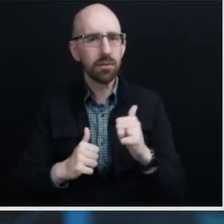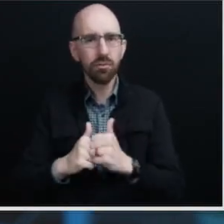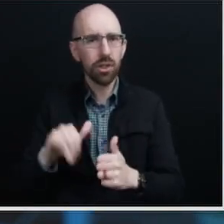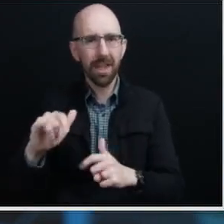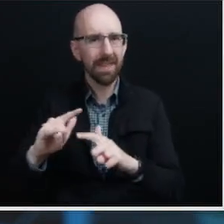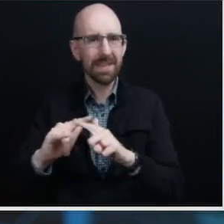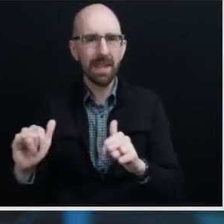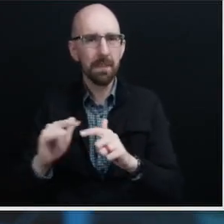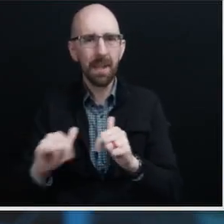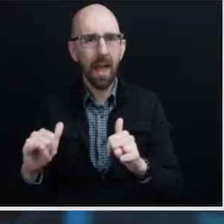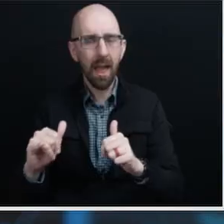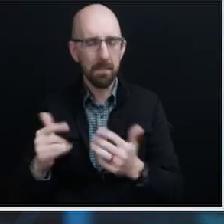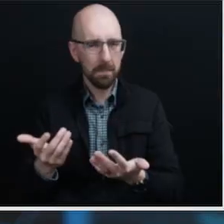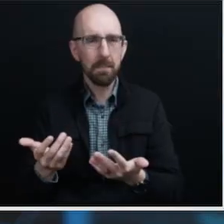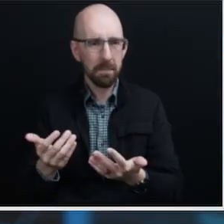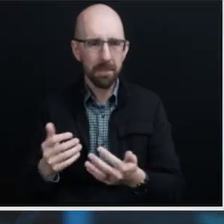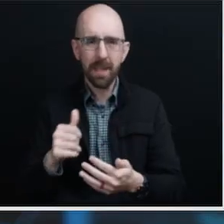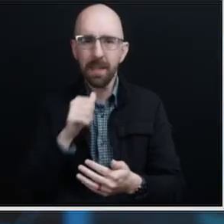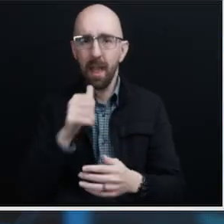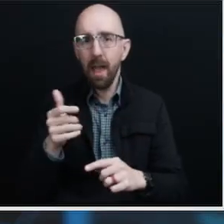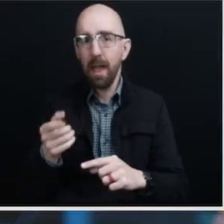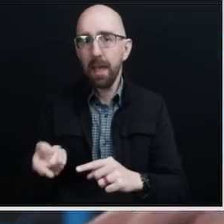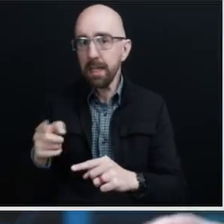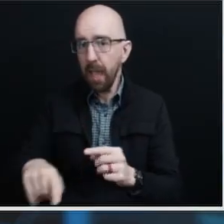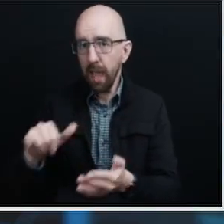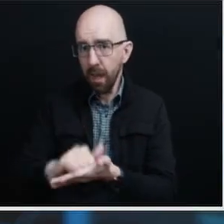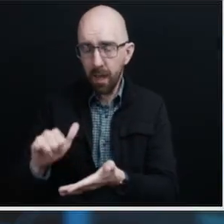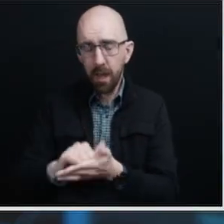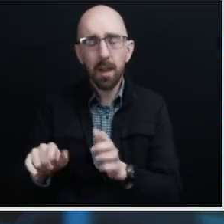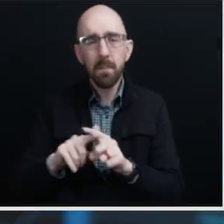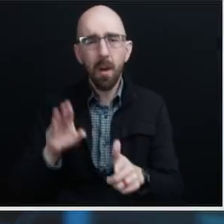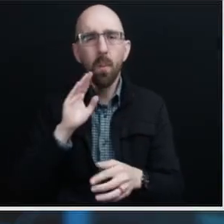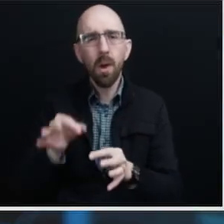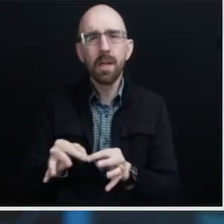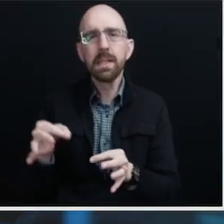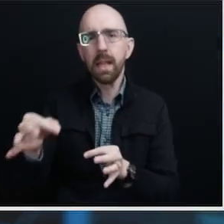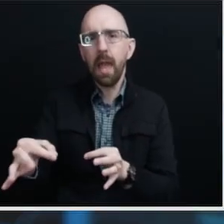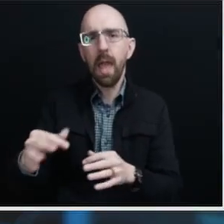Reconstruction, it can't it's not that it can't be done, but we're going to delay that um because we